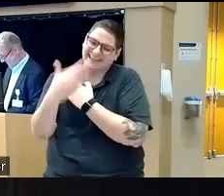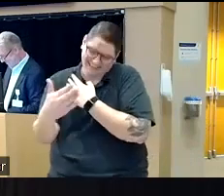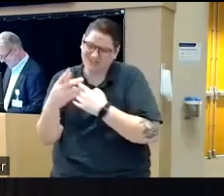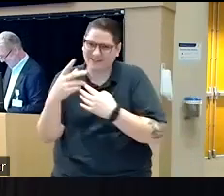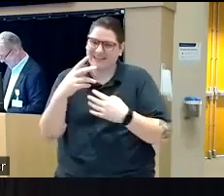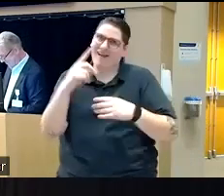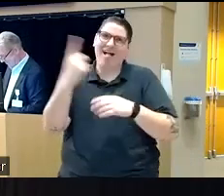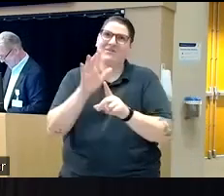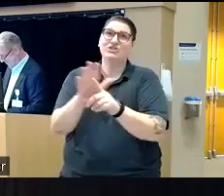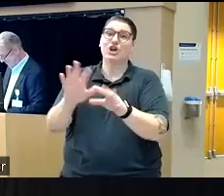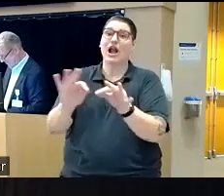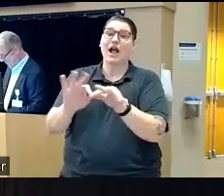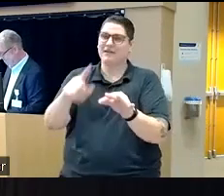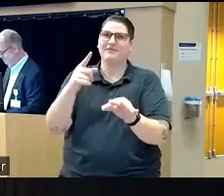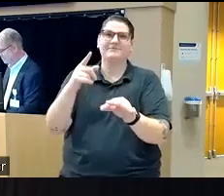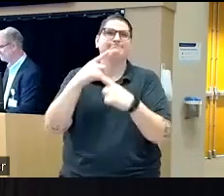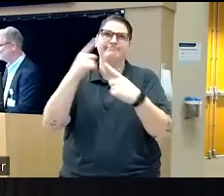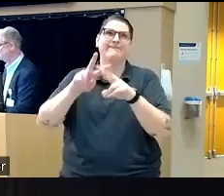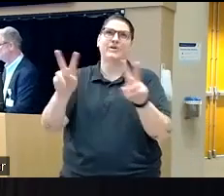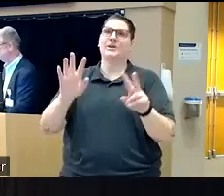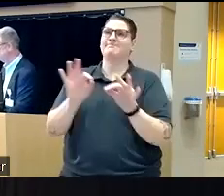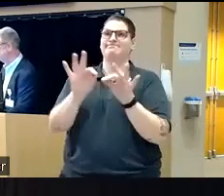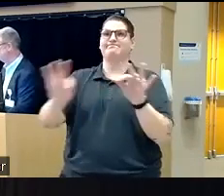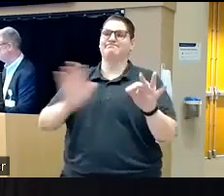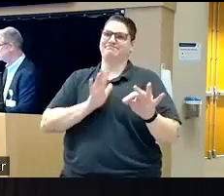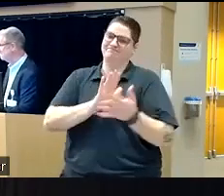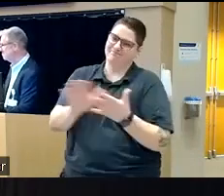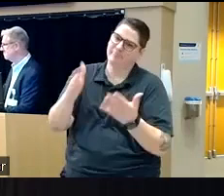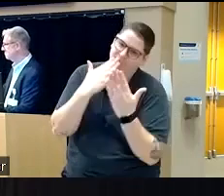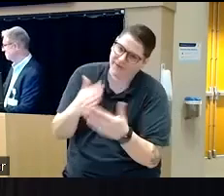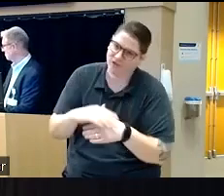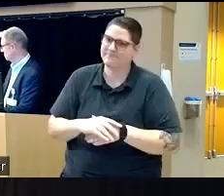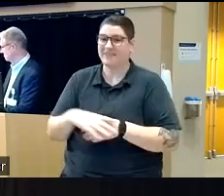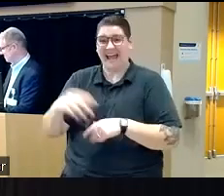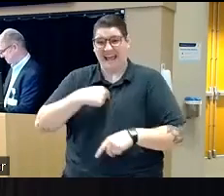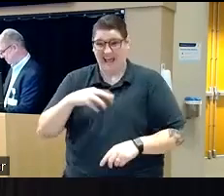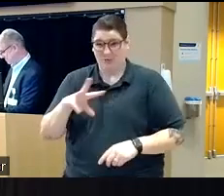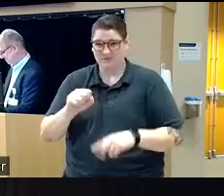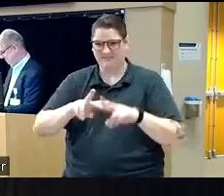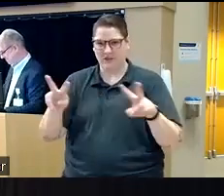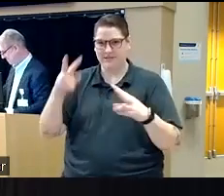um so I I was very mindful of that as I was looking ahead at this year and the amount of